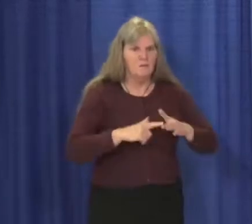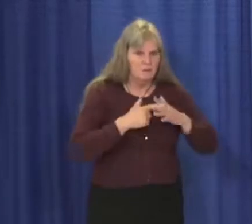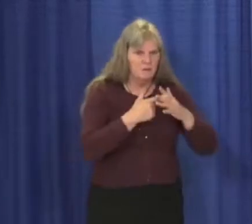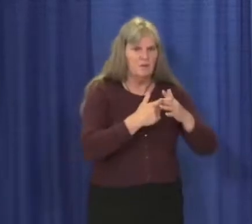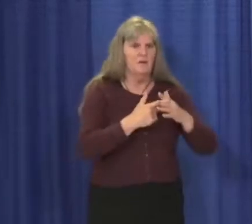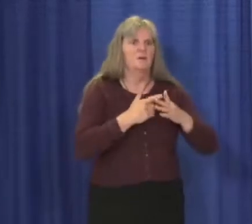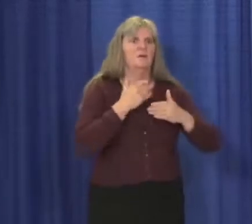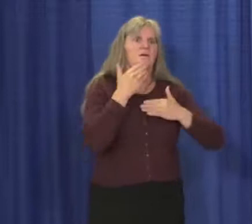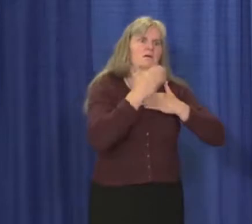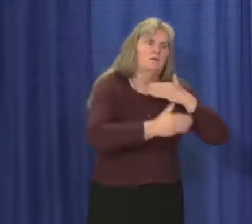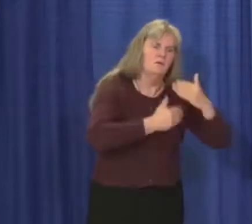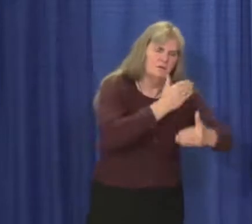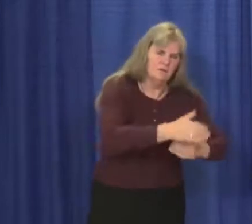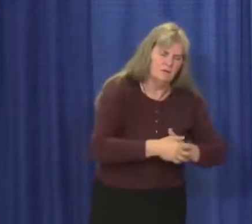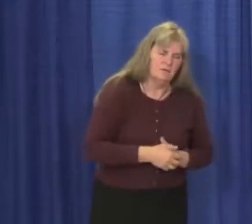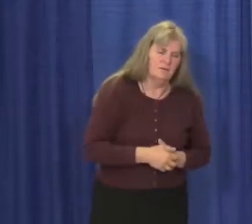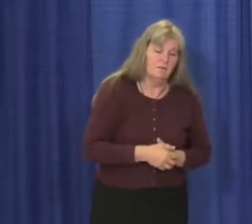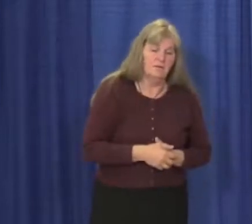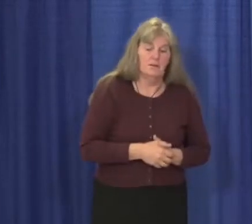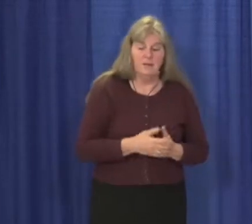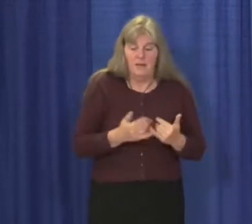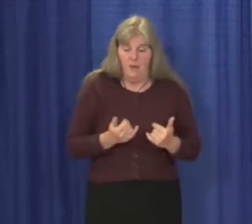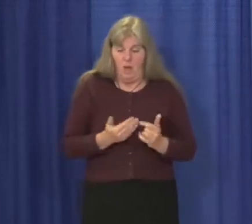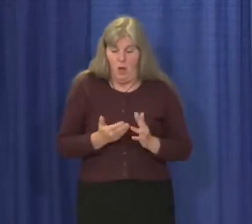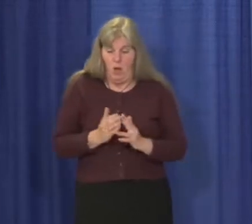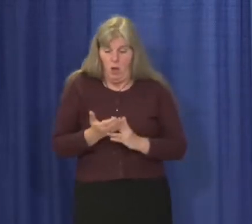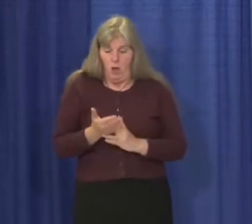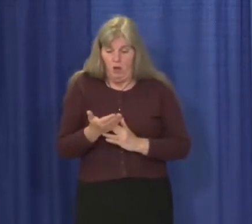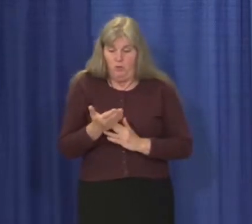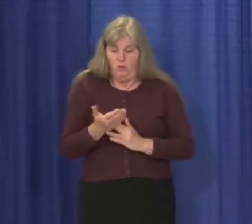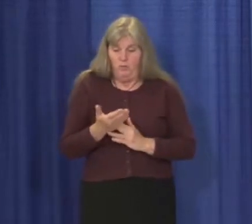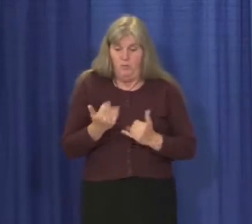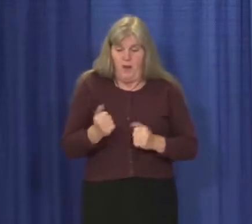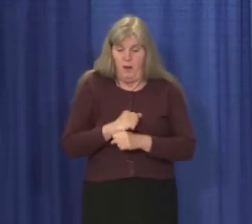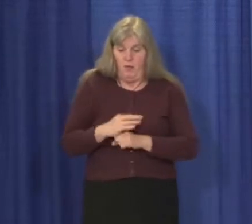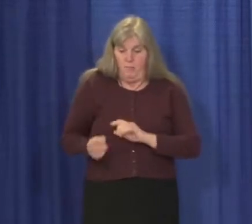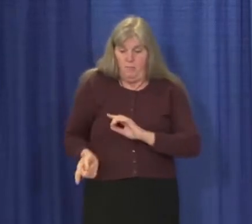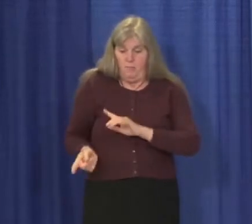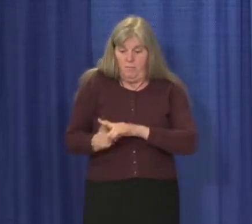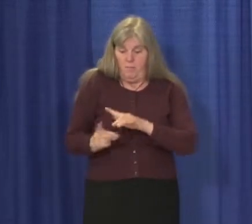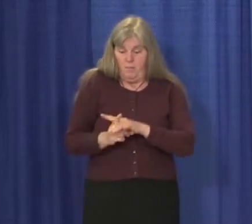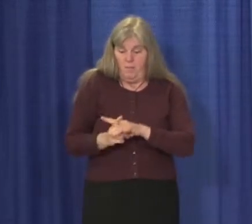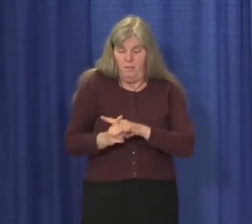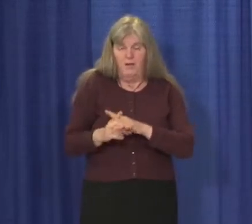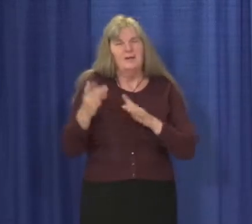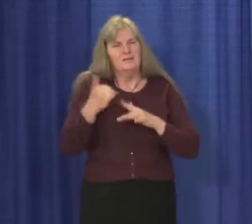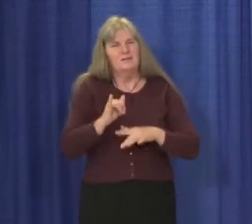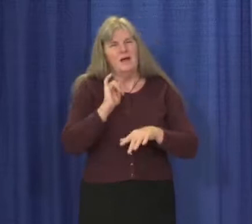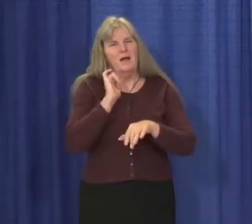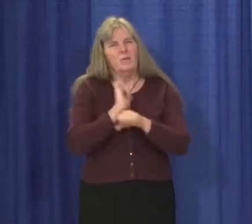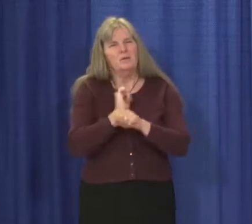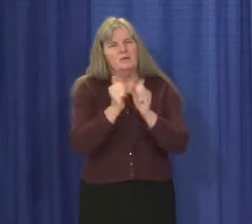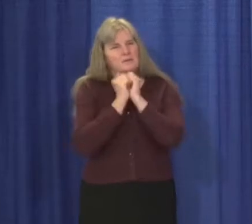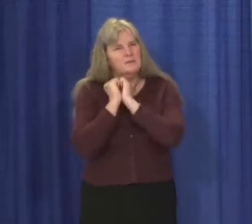Even as we work our way through this current wave we must all work together to prevent the next one.